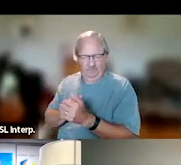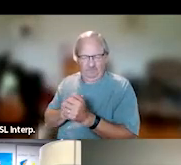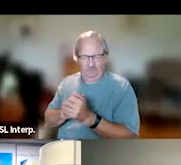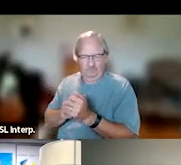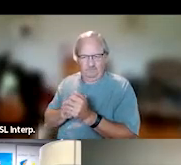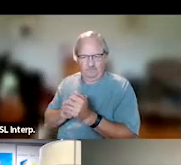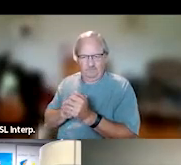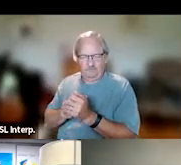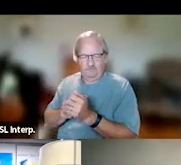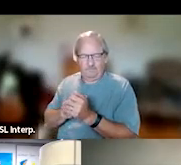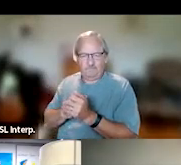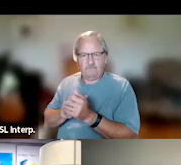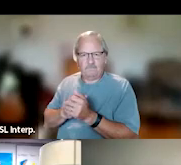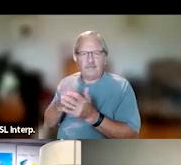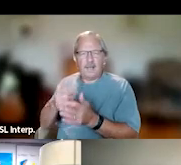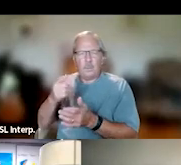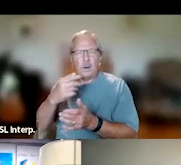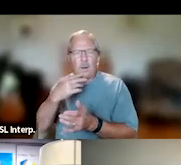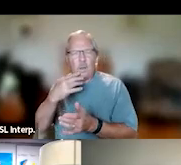Does anyone else on the call have anything to add?